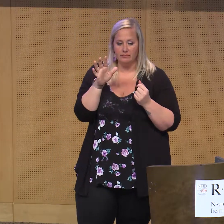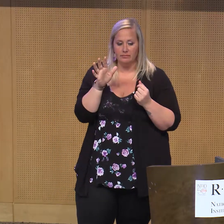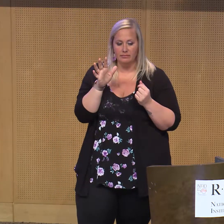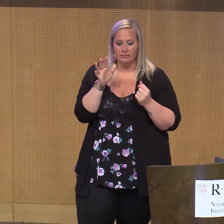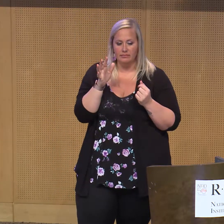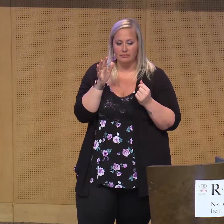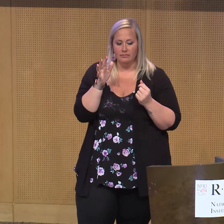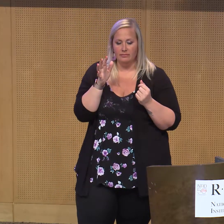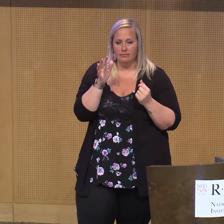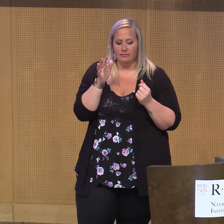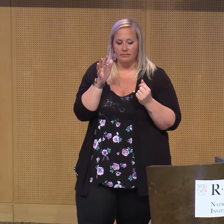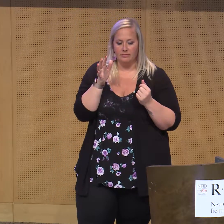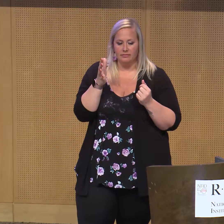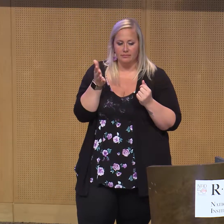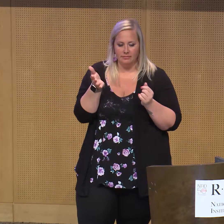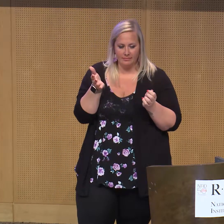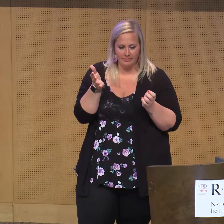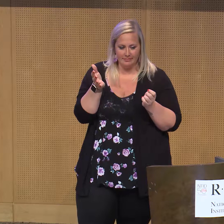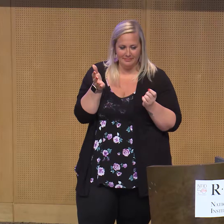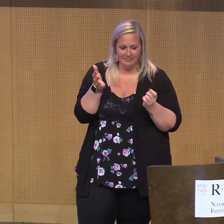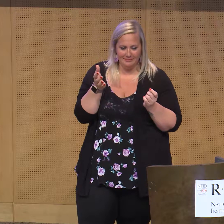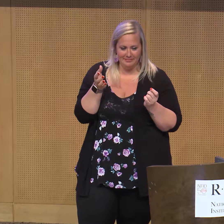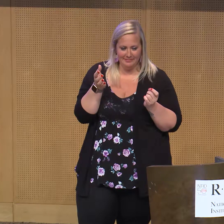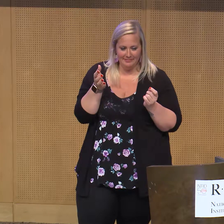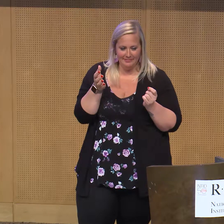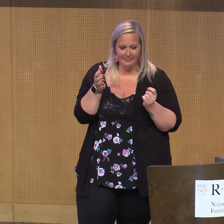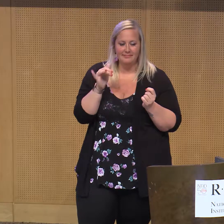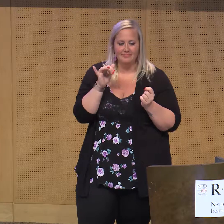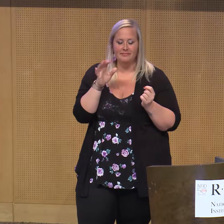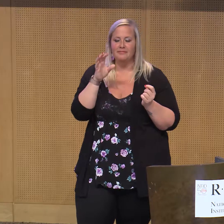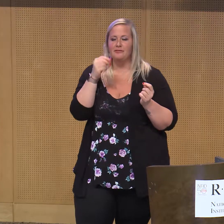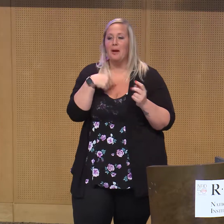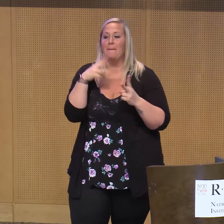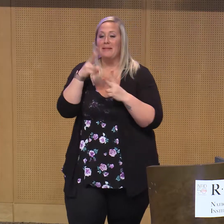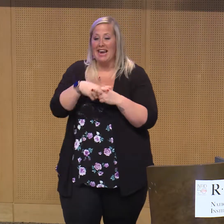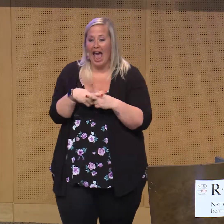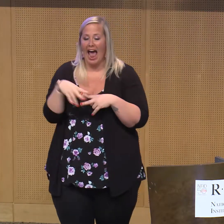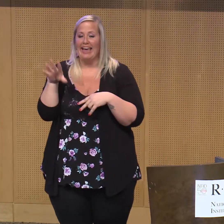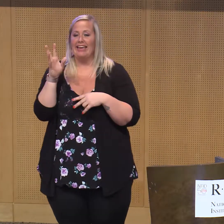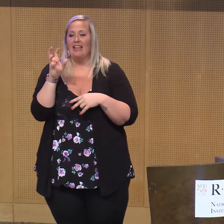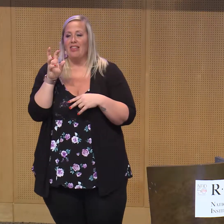I knew I wanted this job. I applied for the job...